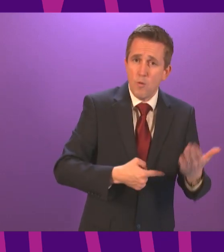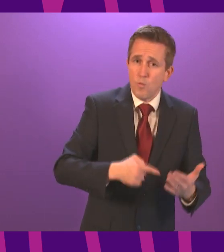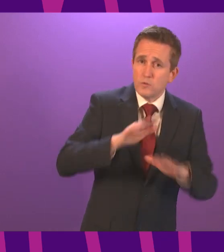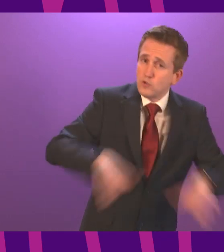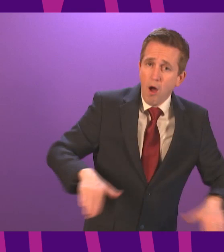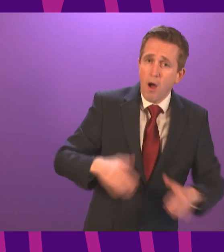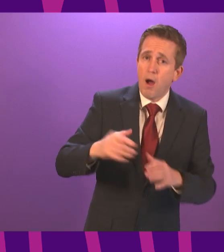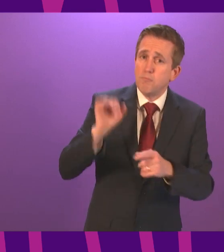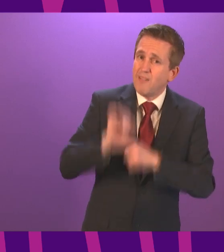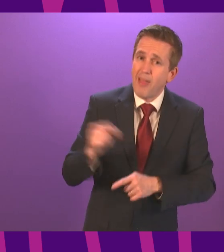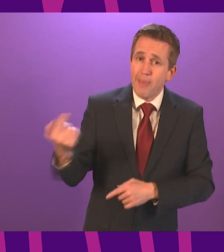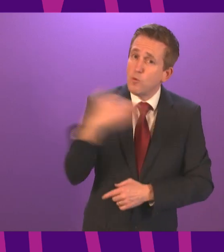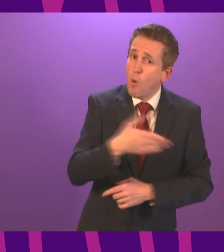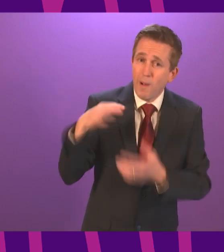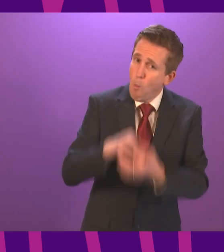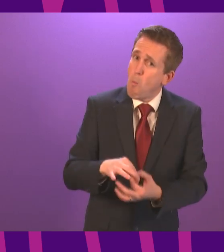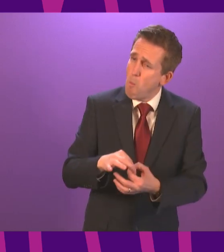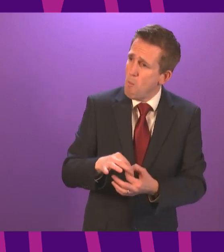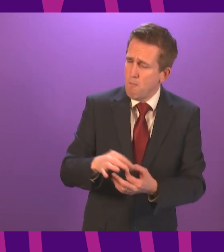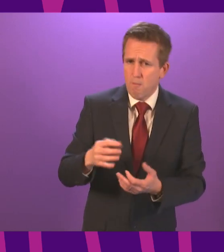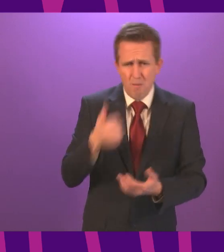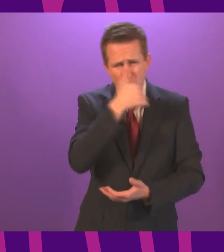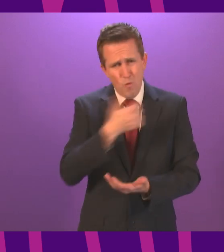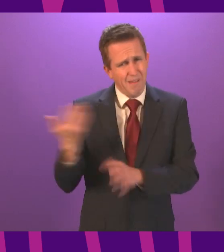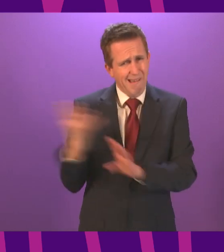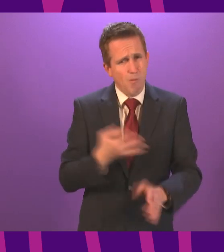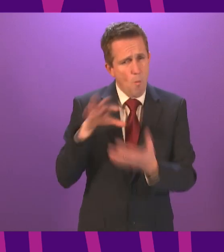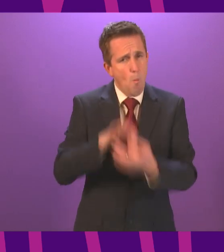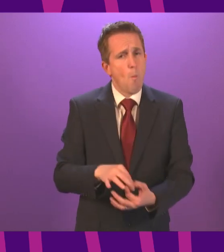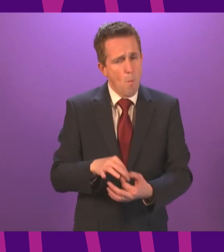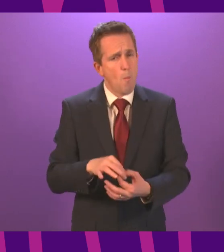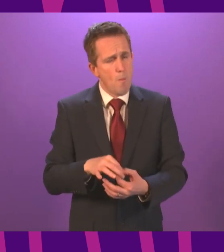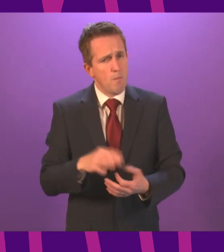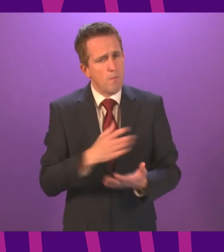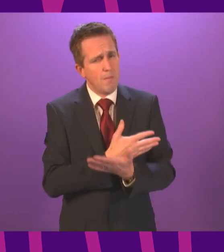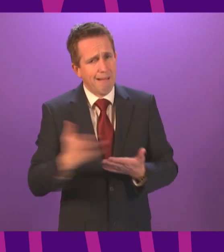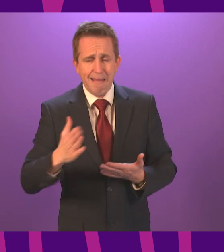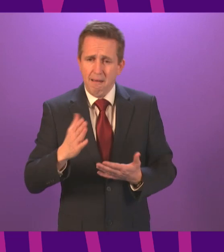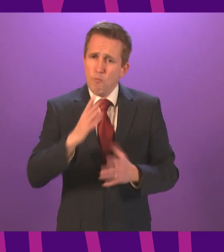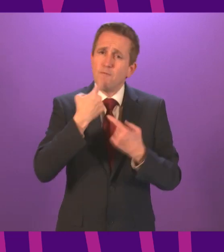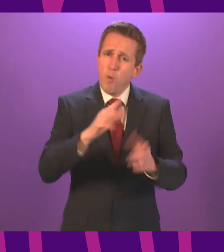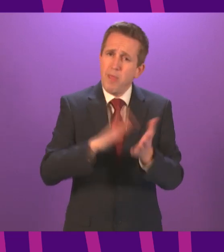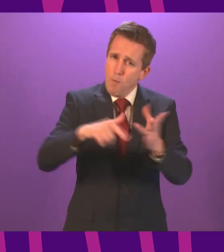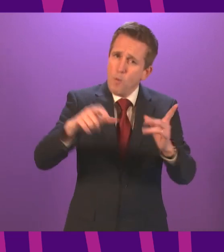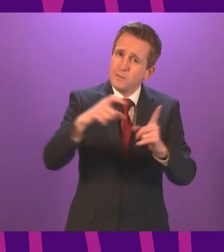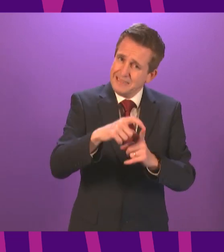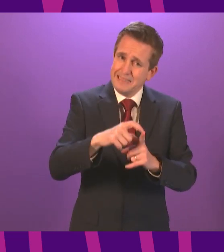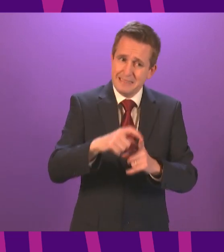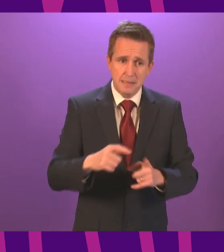the case in Scotland as it is in the rest of the UK. We said that we would make that clear to the MOD, and that has been done. Apart, perhaps, from in the mind of the newspaper